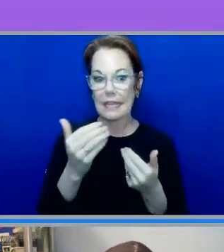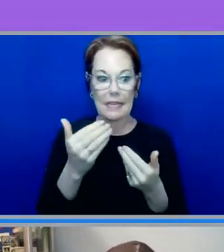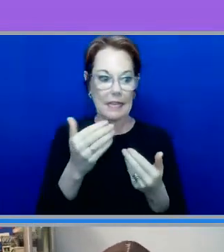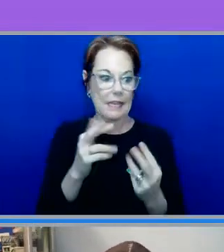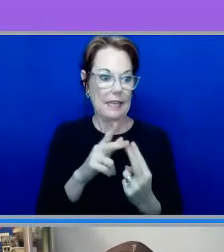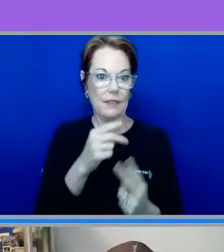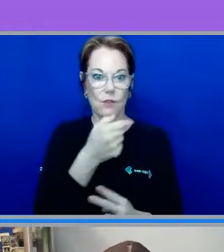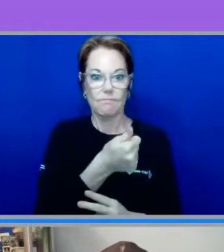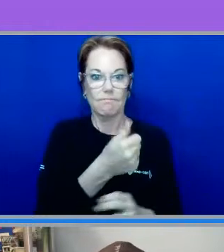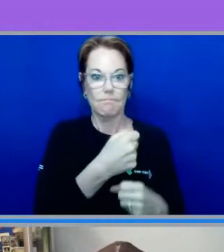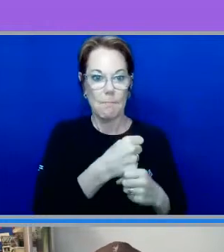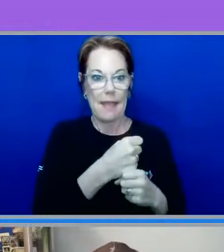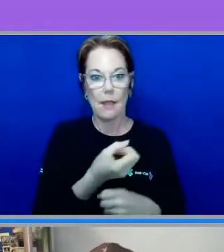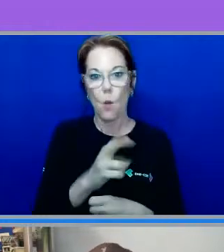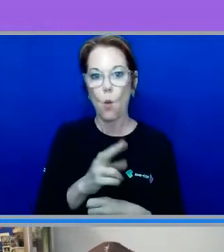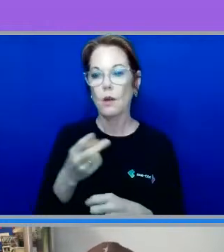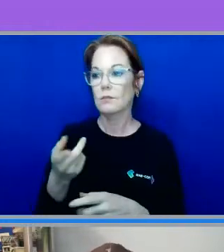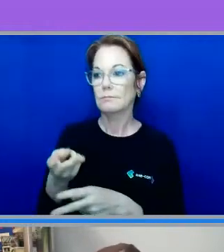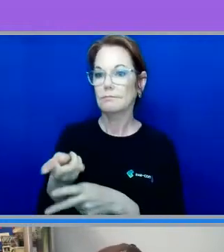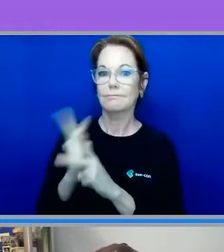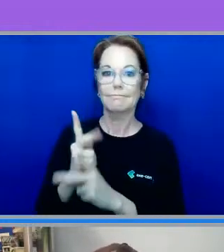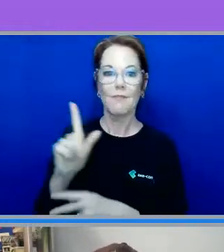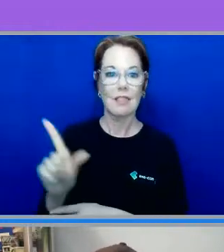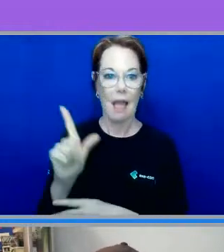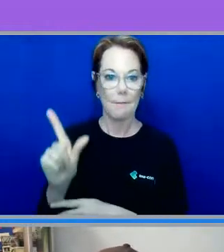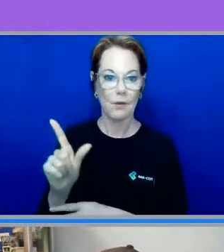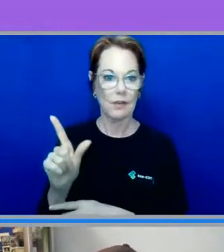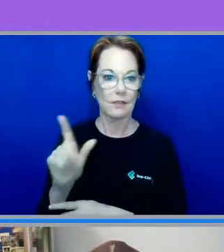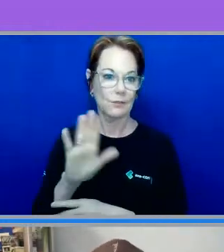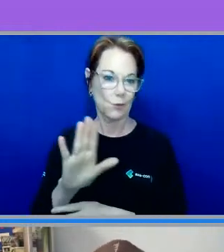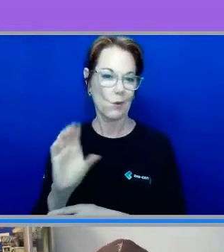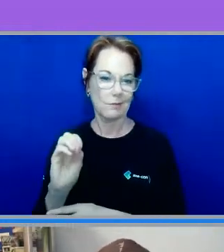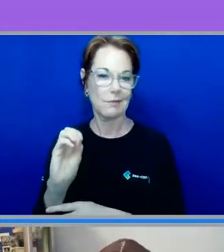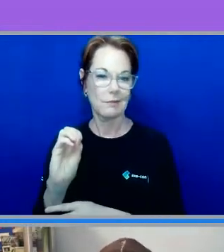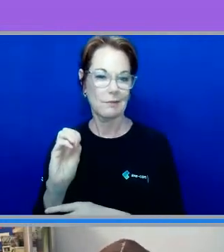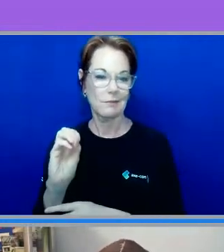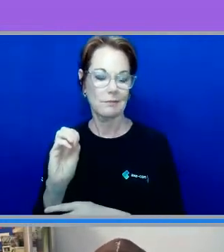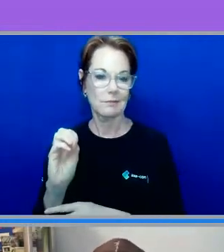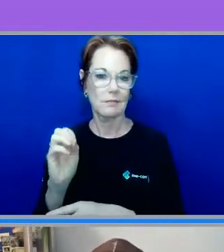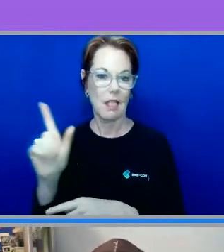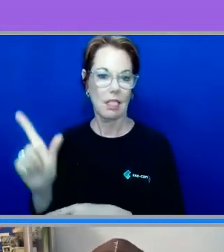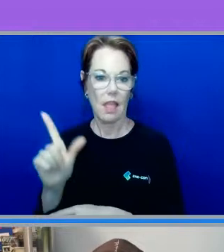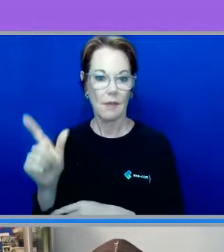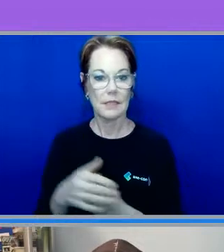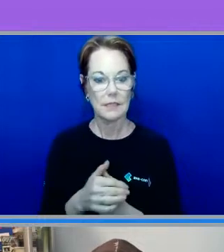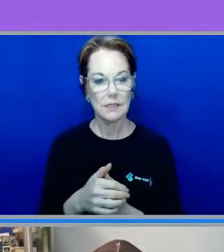made or from a central component library that your company has.